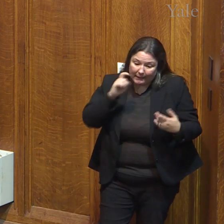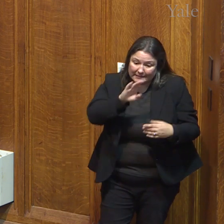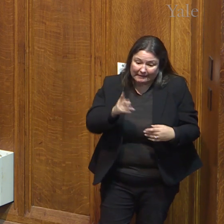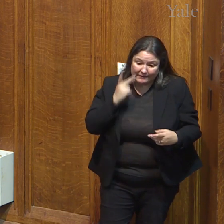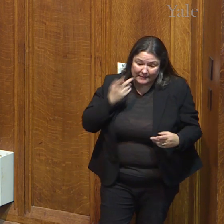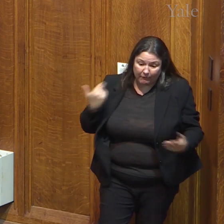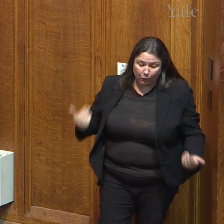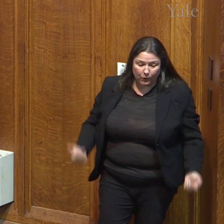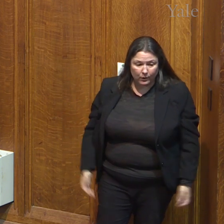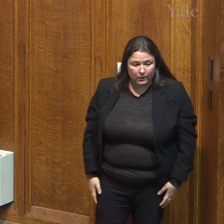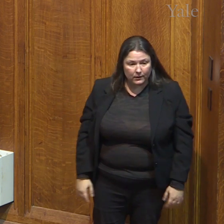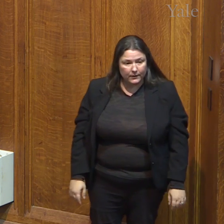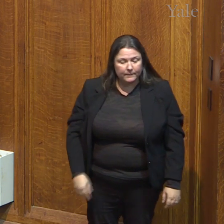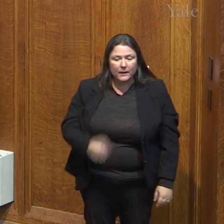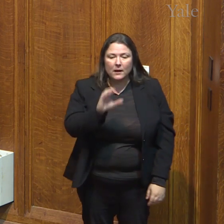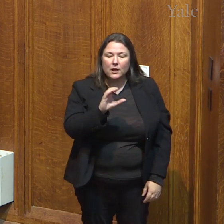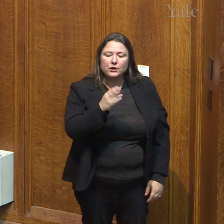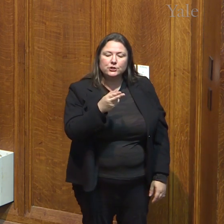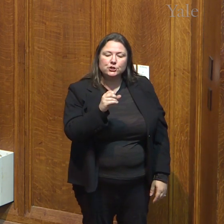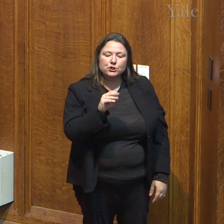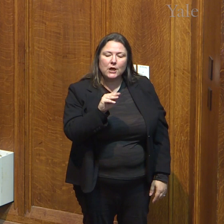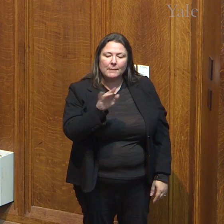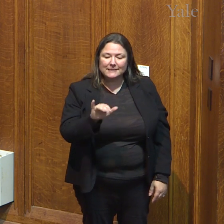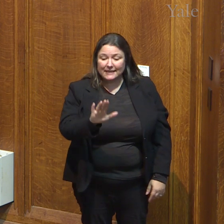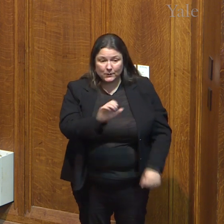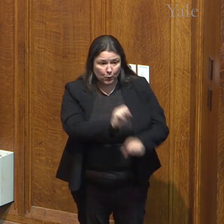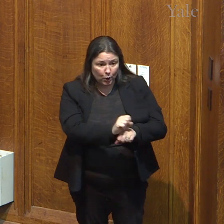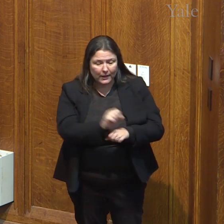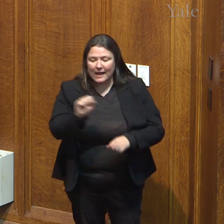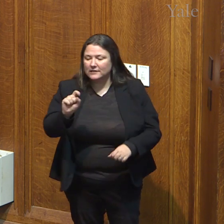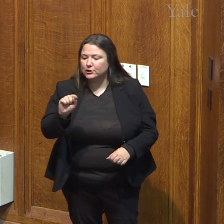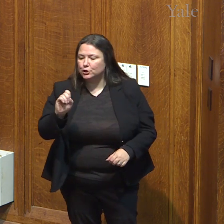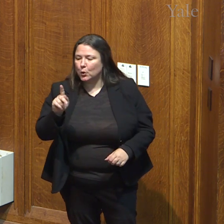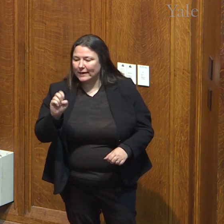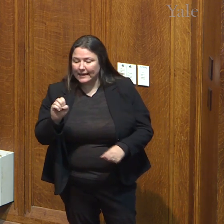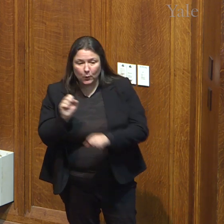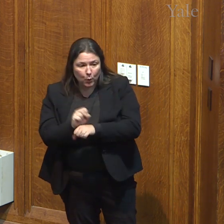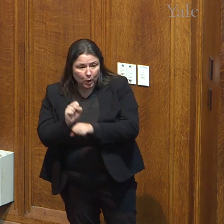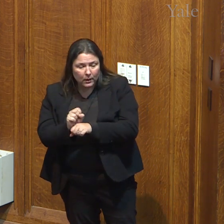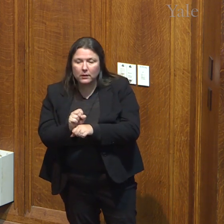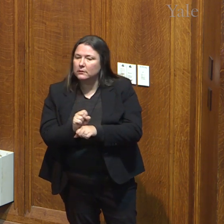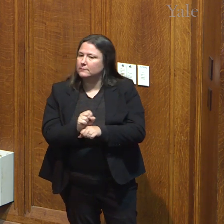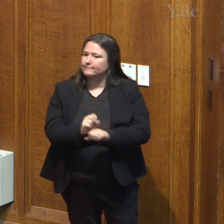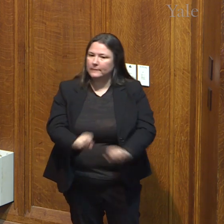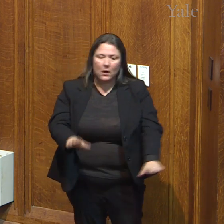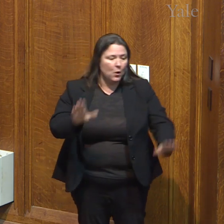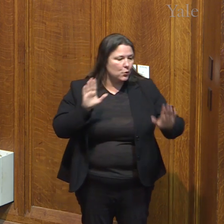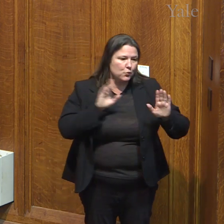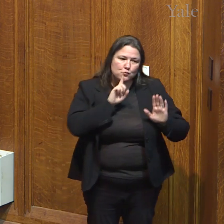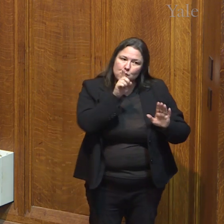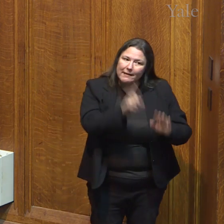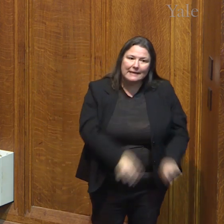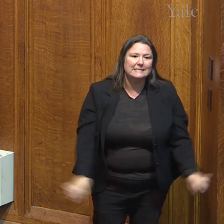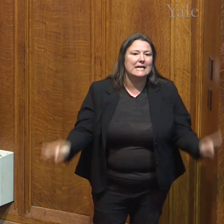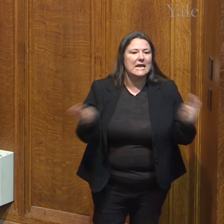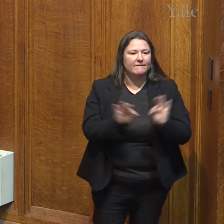Chomsky's work and the work of Stokoe and his successors were of exceptional significance. This was not so...